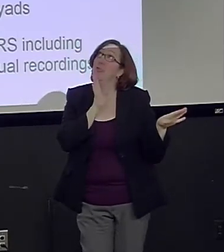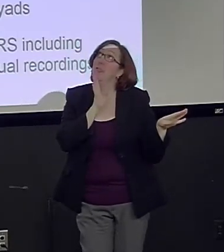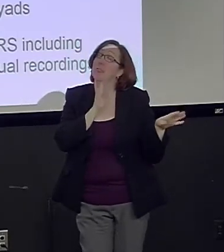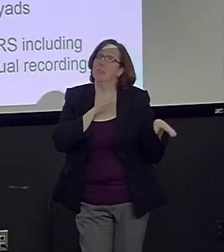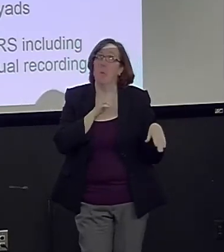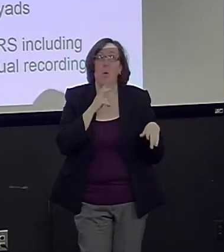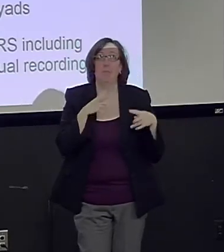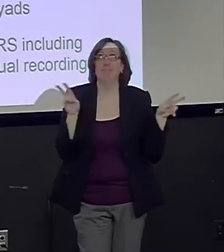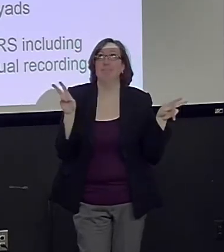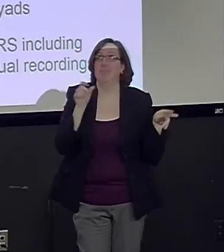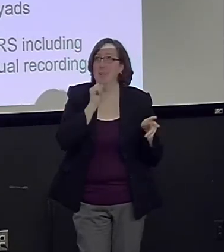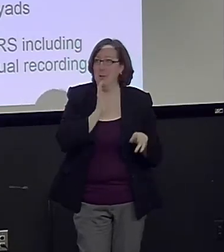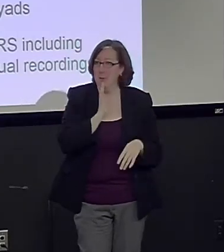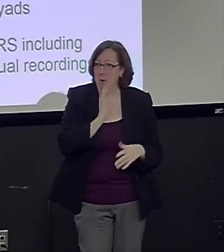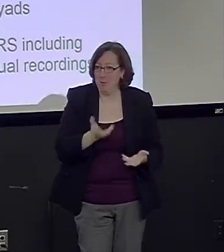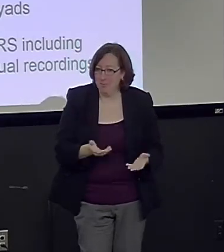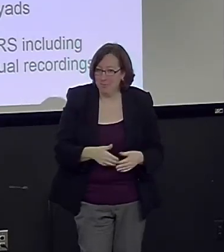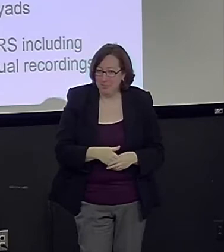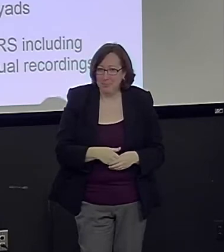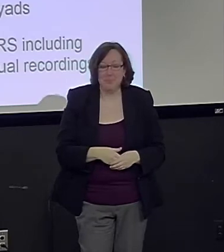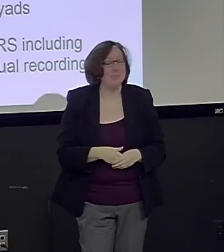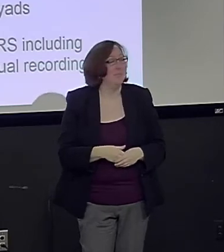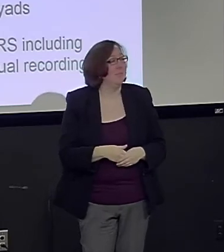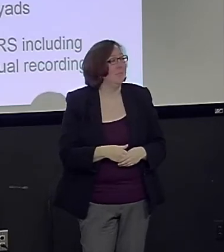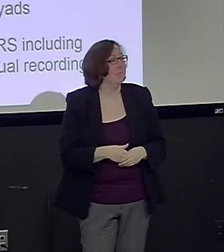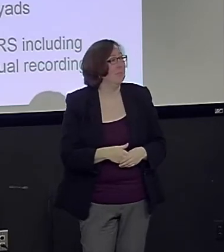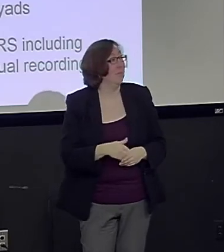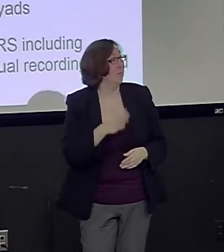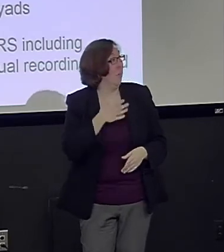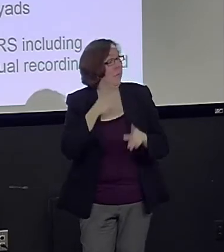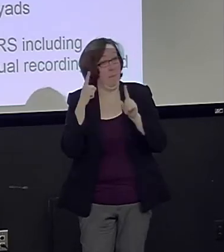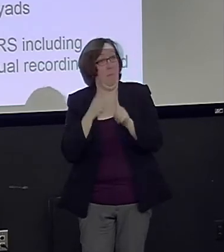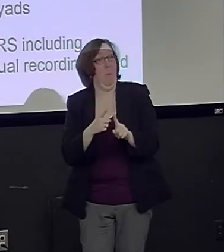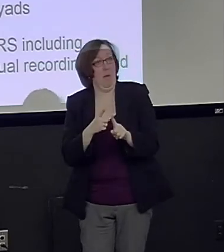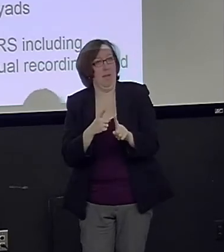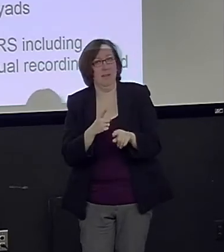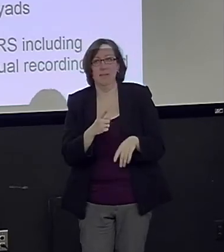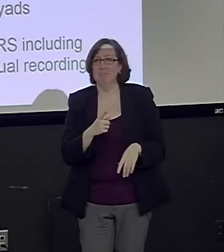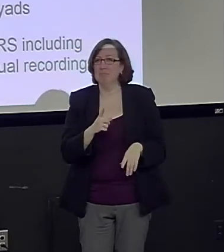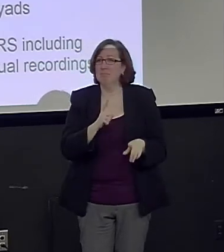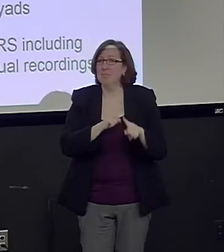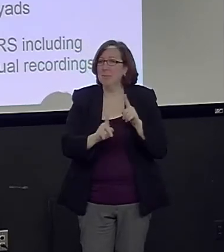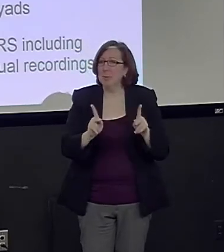And so my point is that different people have different